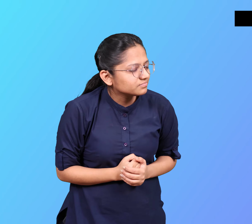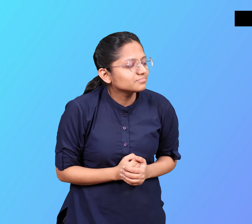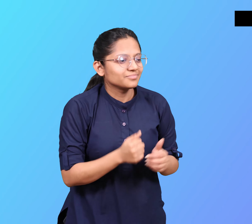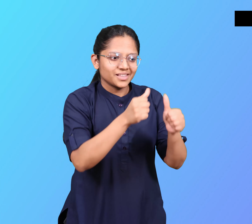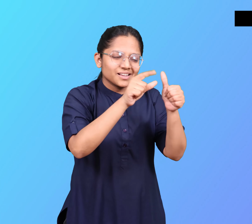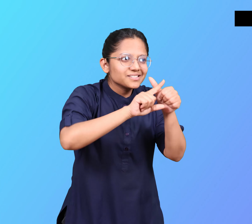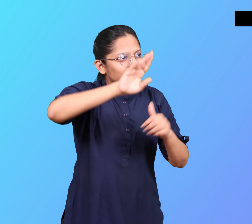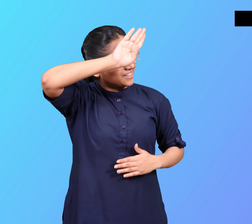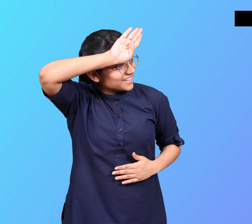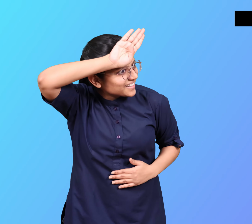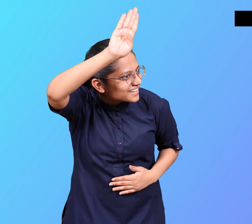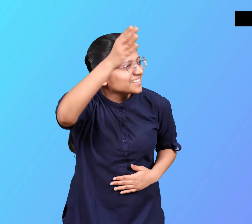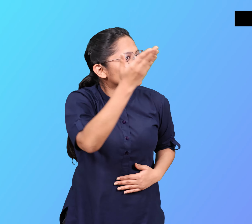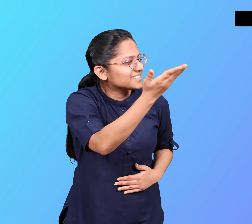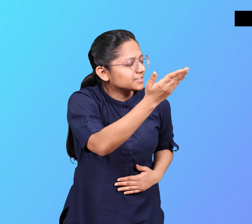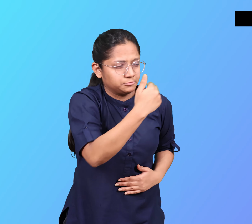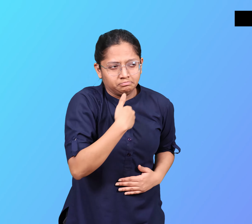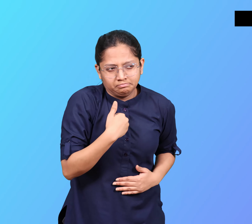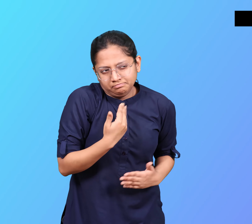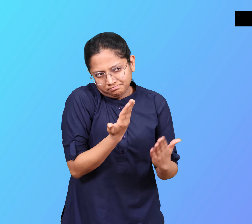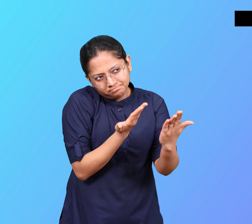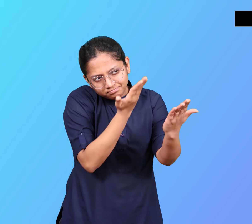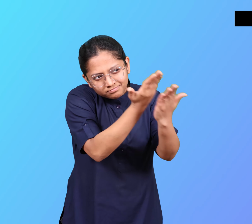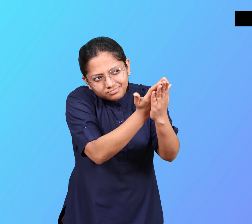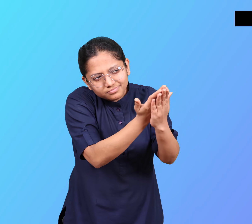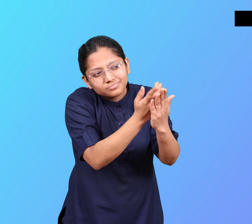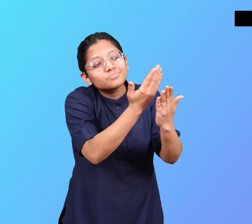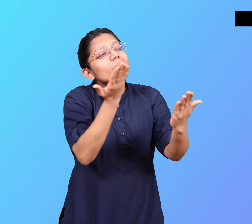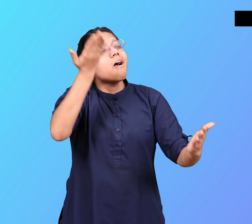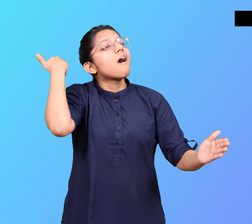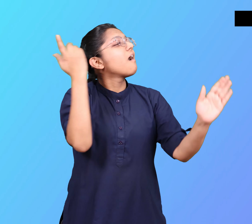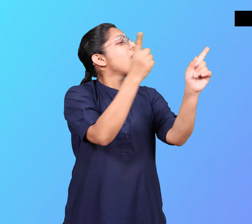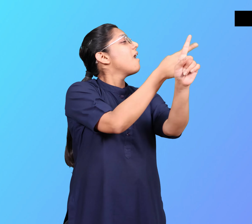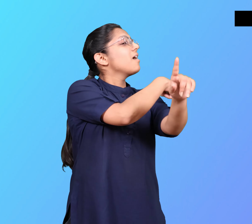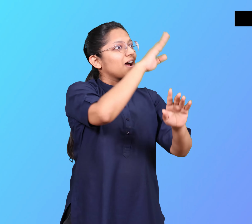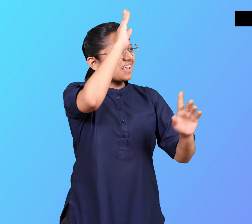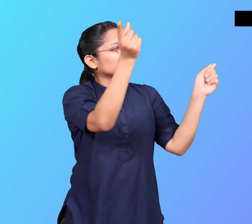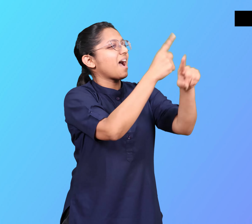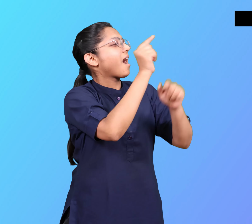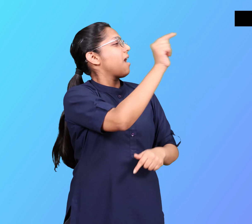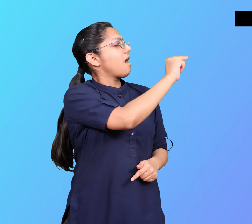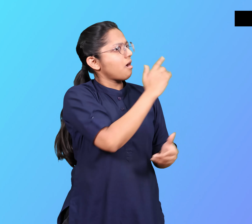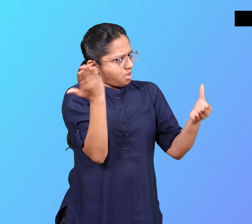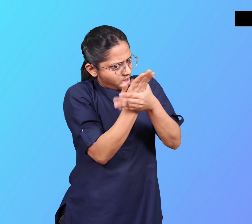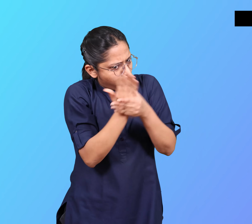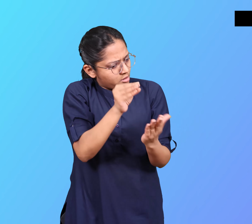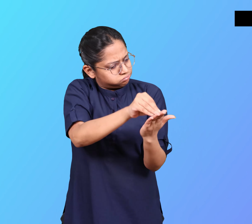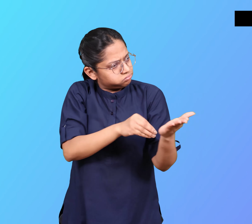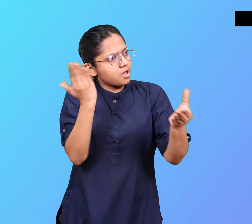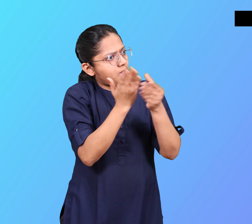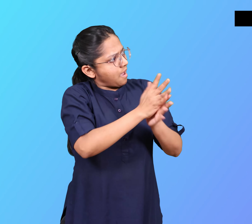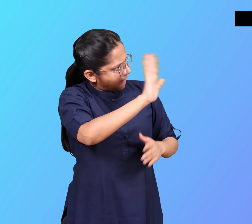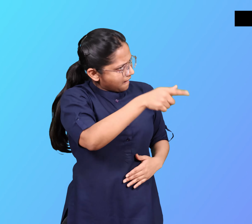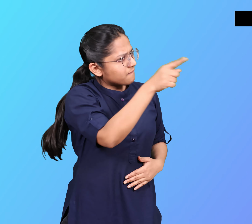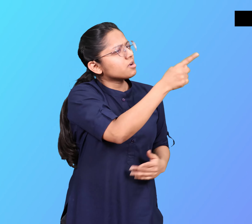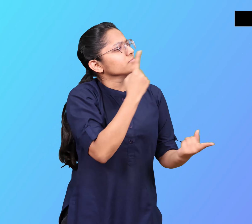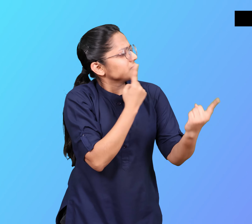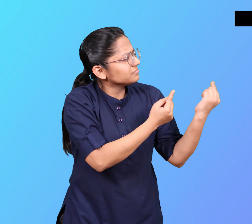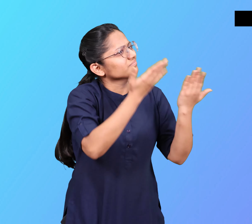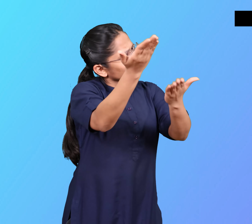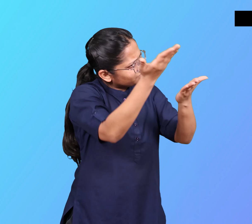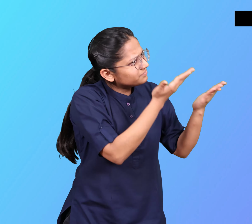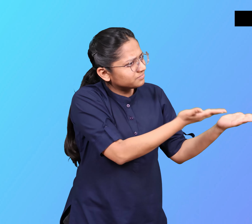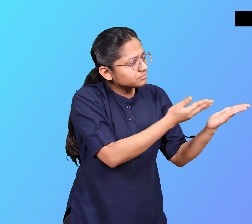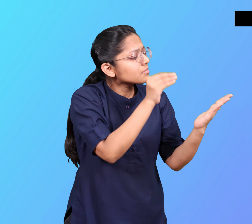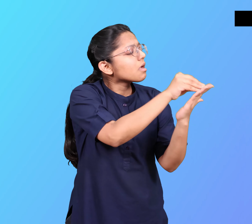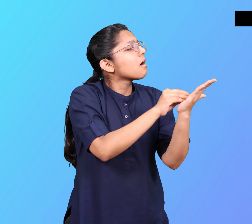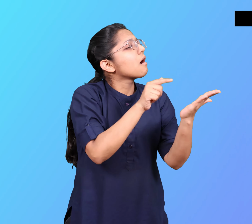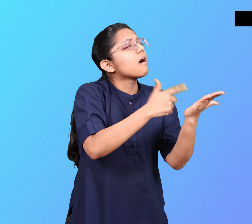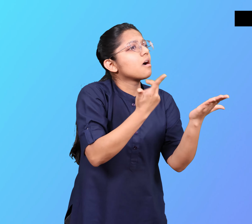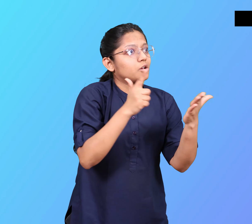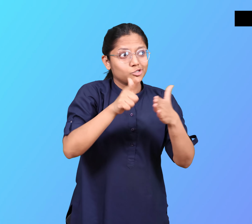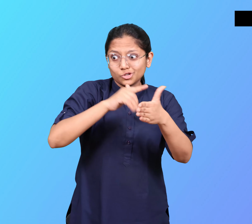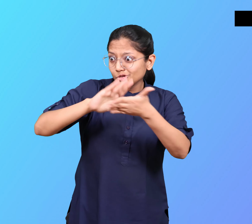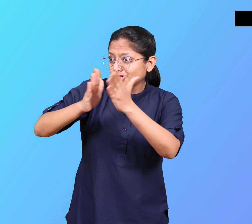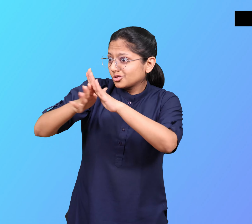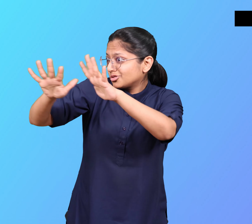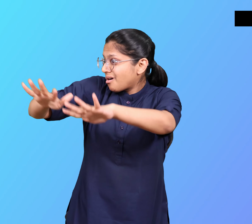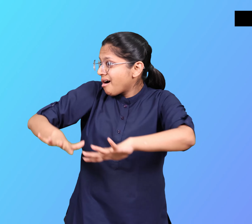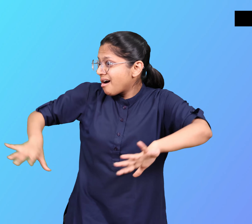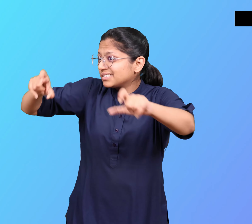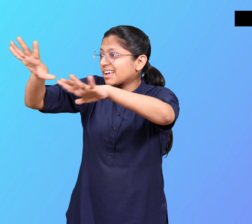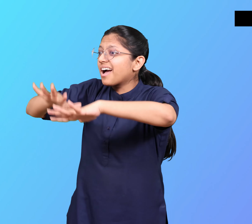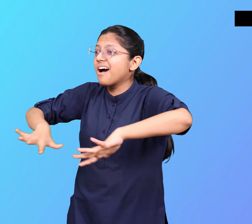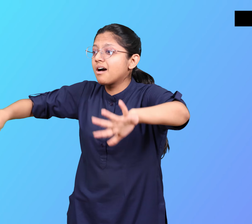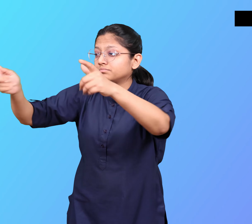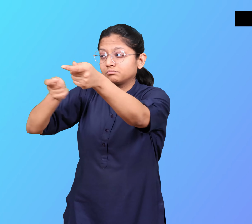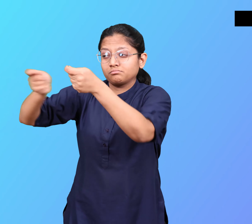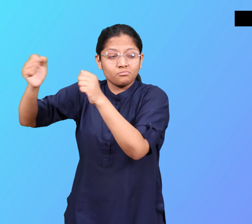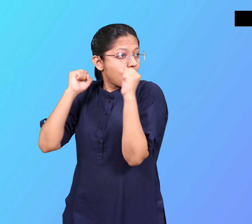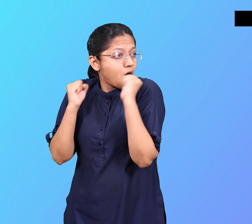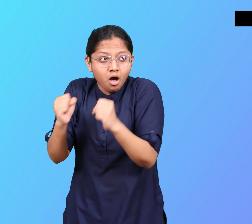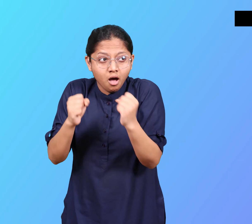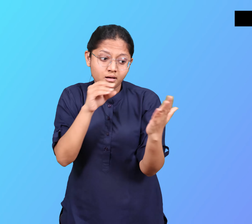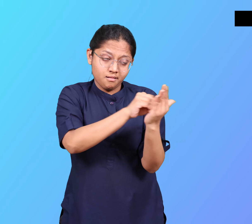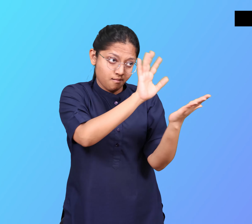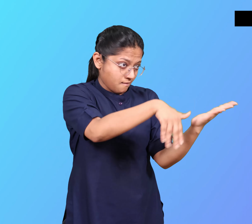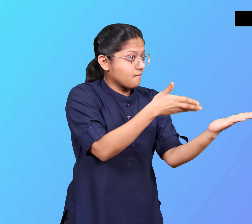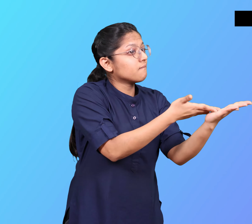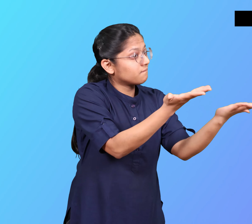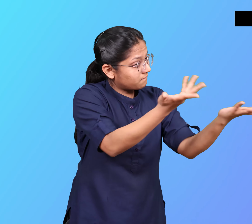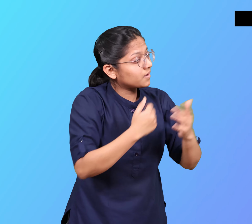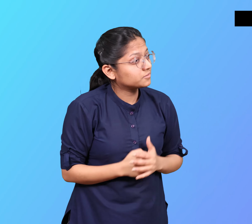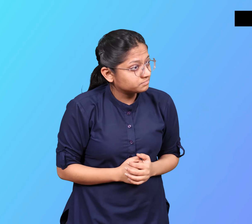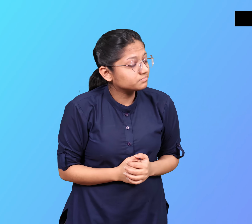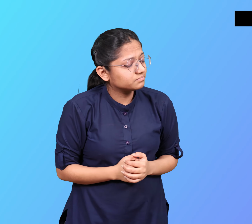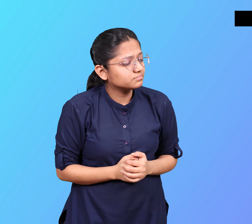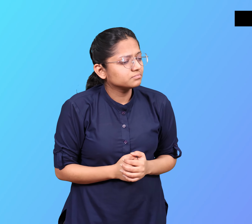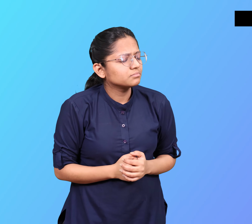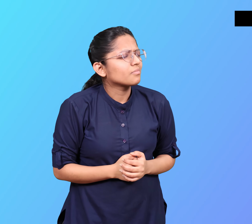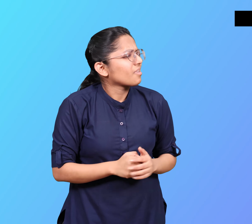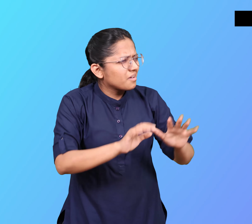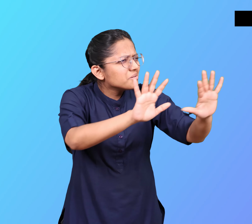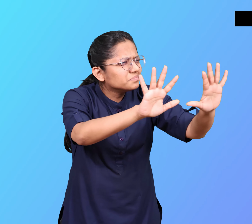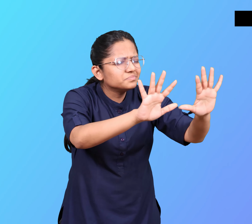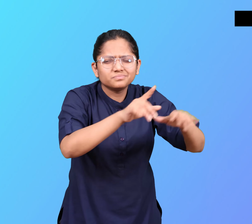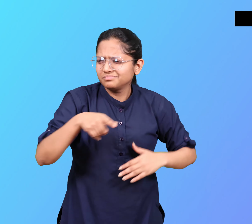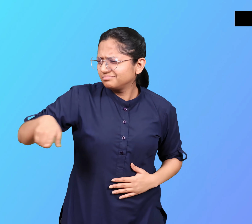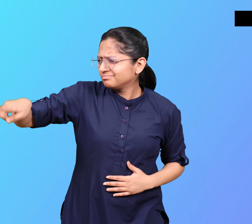King Artaxerxes, we suggest that you search the writings of the kings who ruled before you. You will find in the writings that Jerusalem is a city that is difficult to rule.